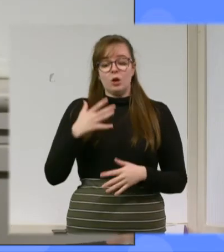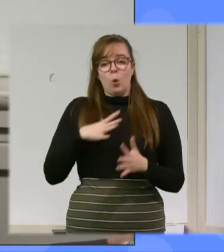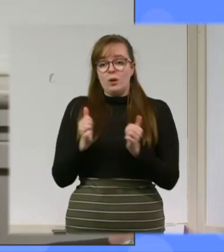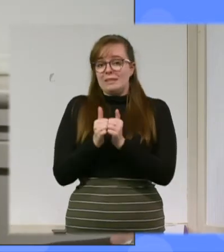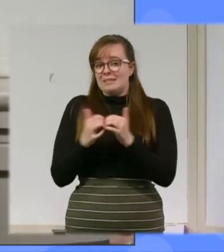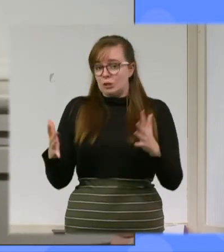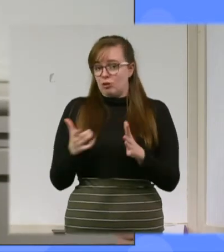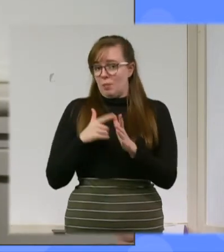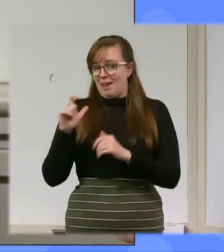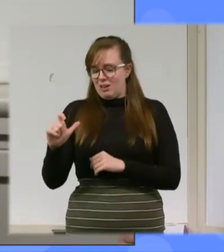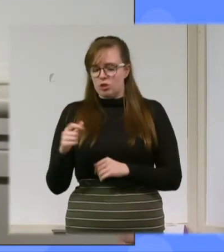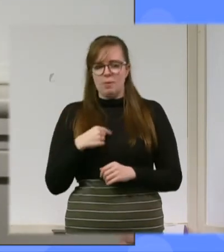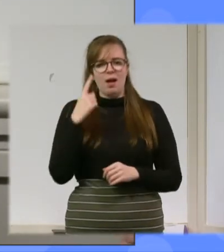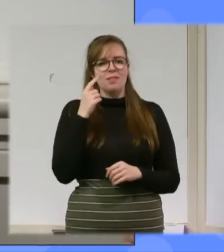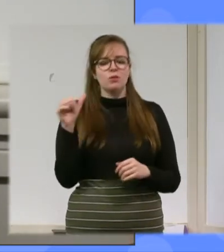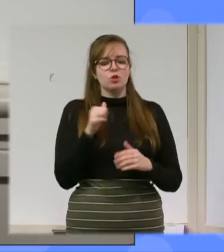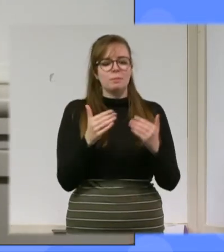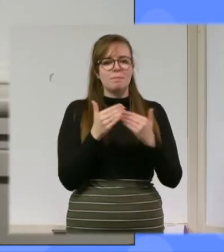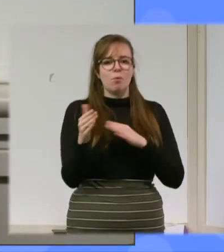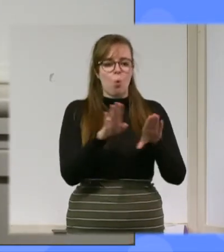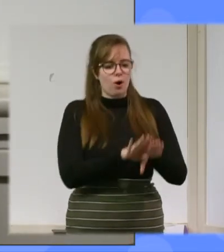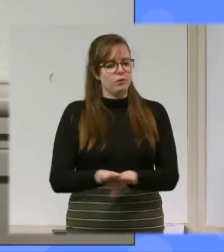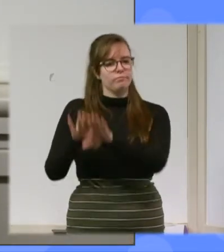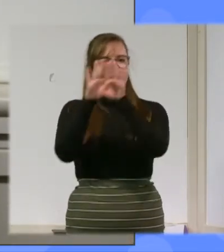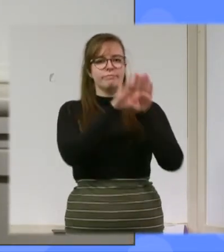there should be more universalism in the system because one of the one of the